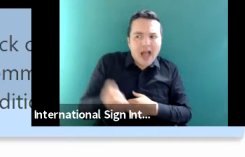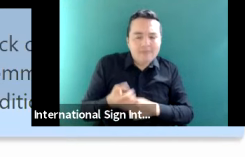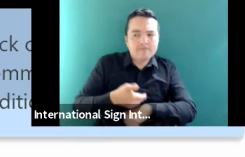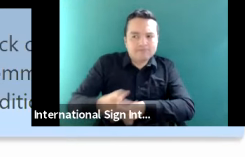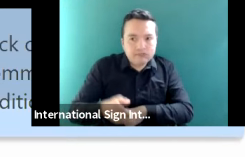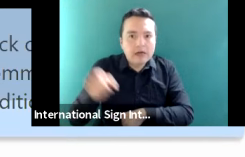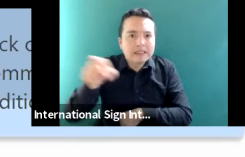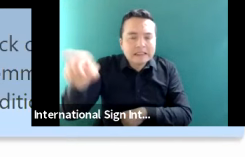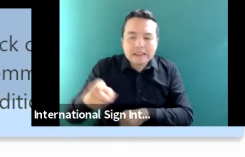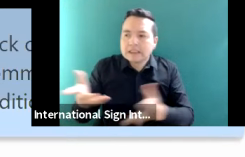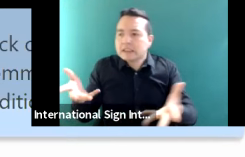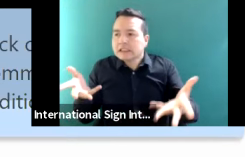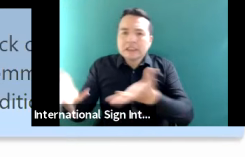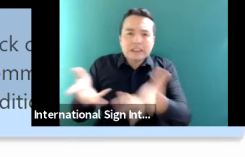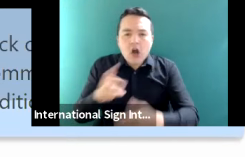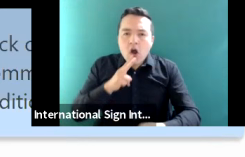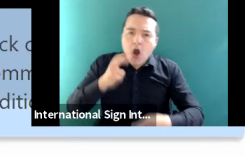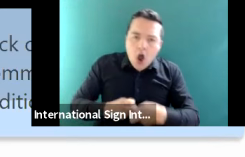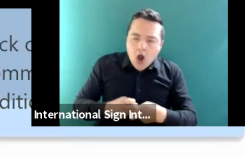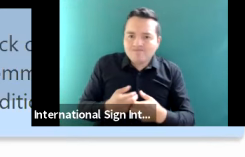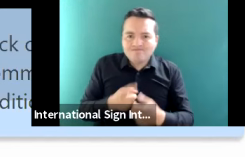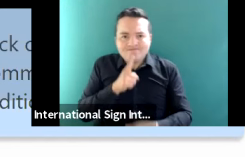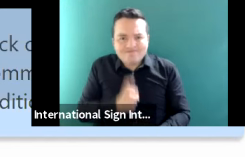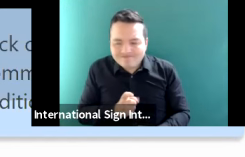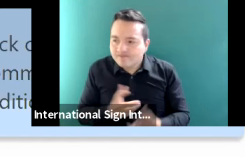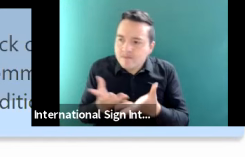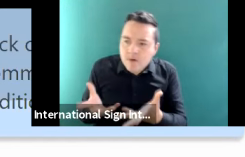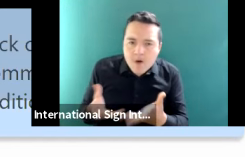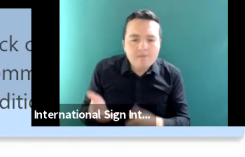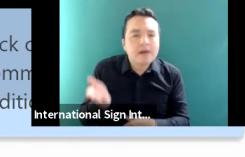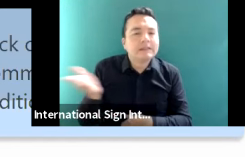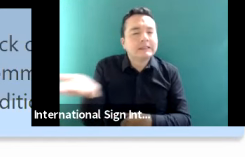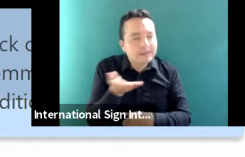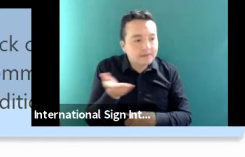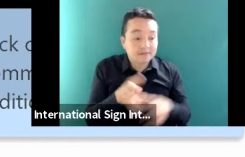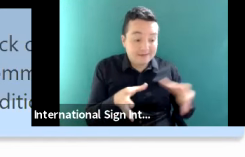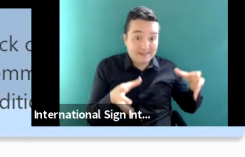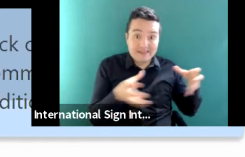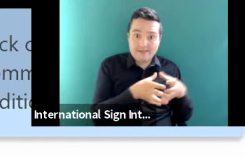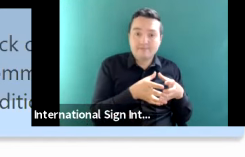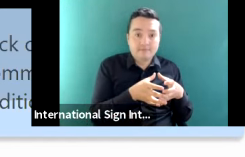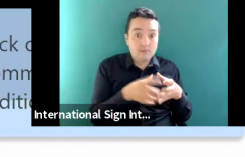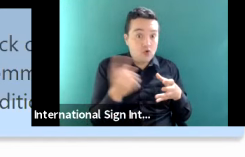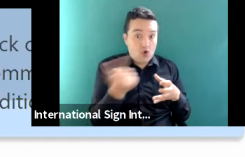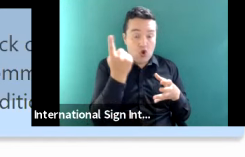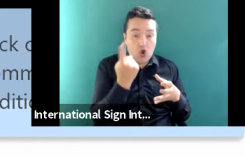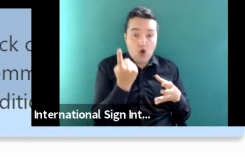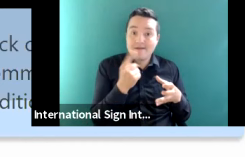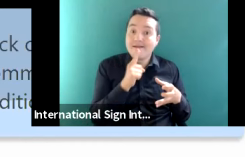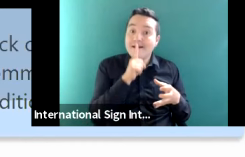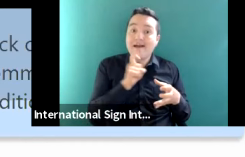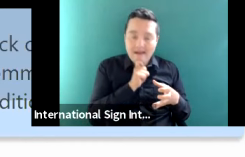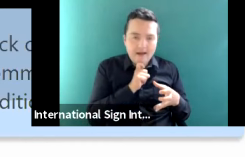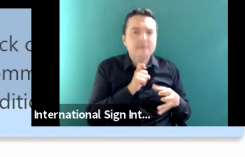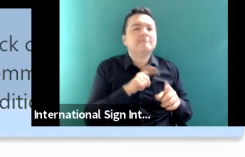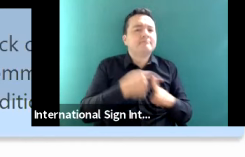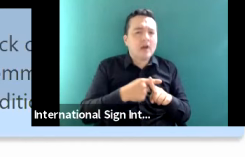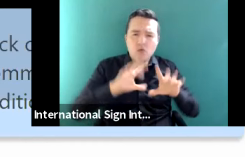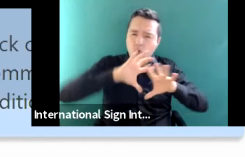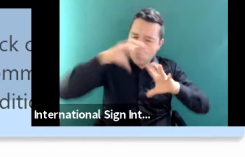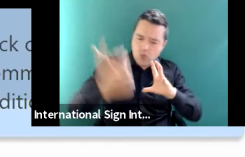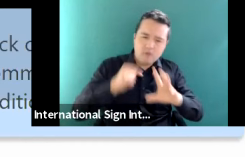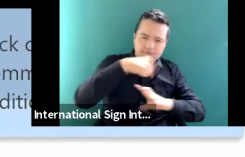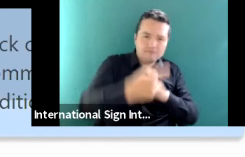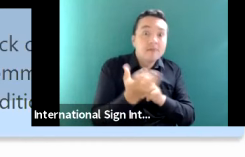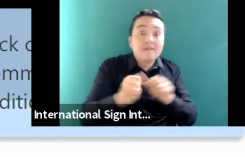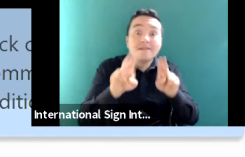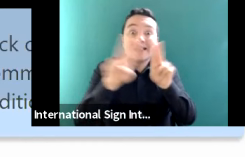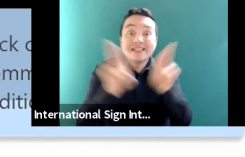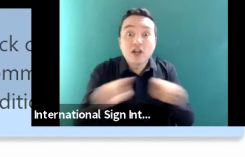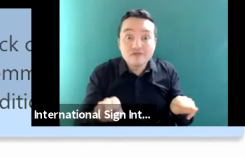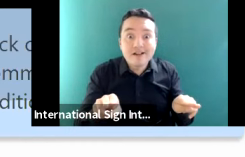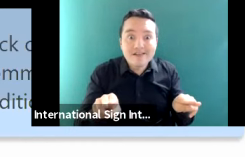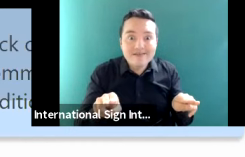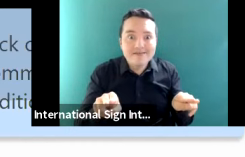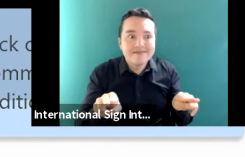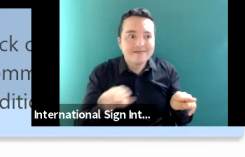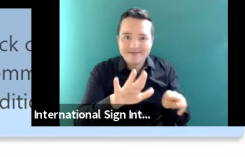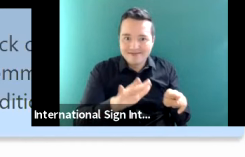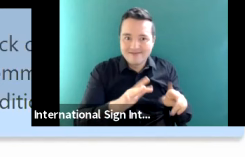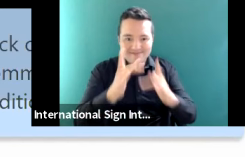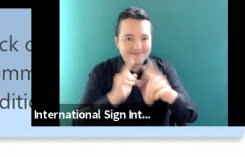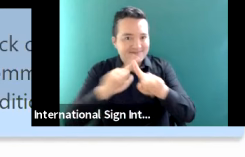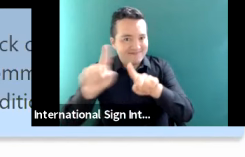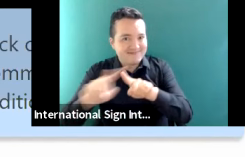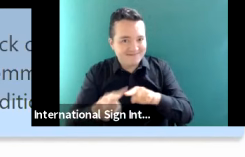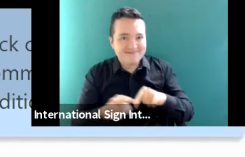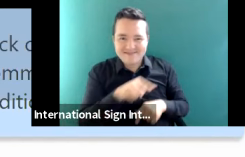We have focus groups and a lot of discussion with people with disabilities trying to identify the challenges they have.